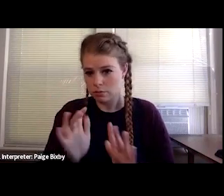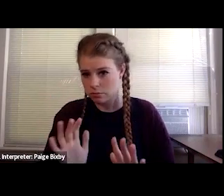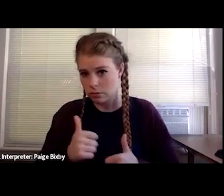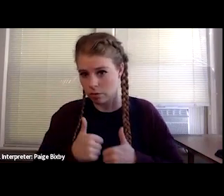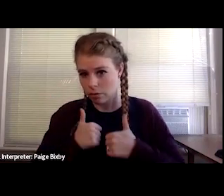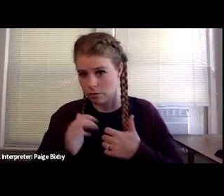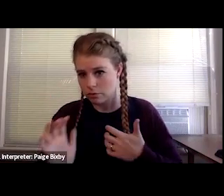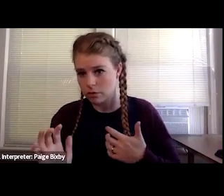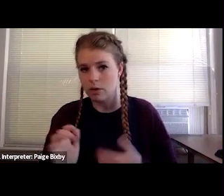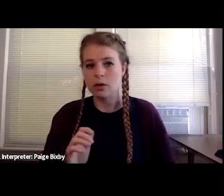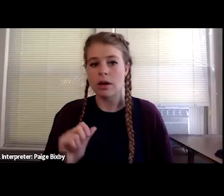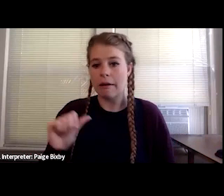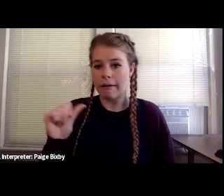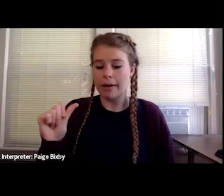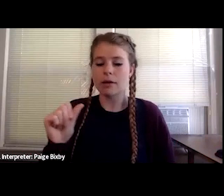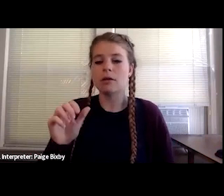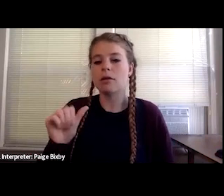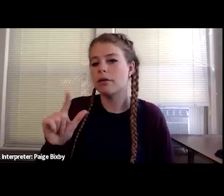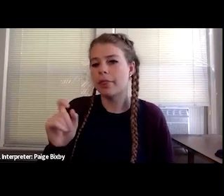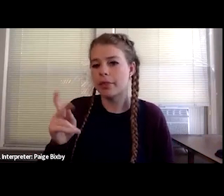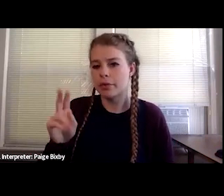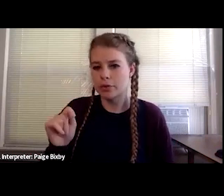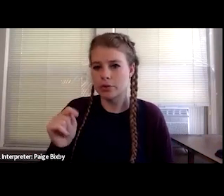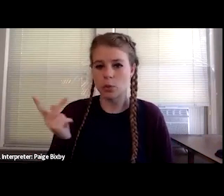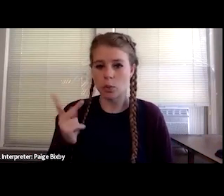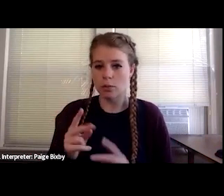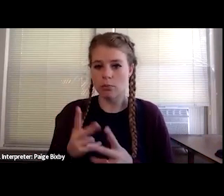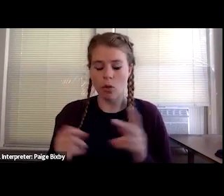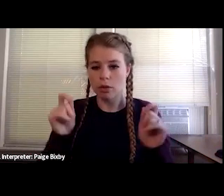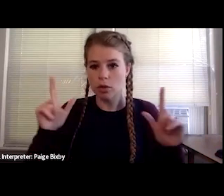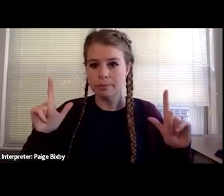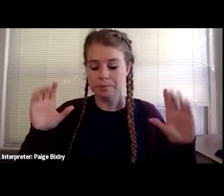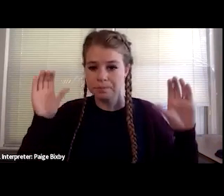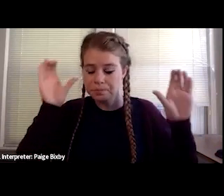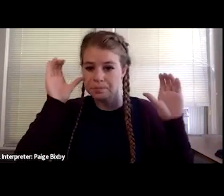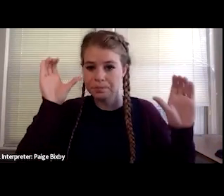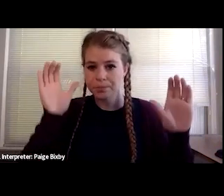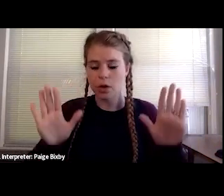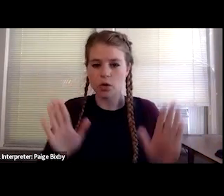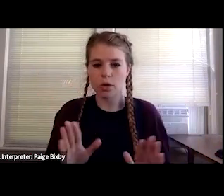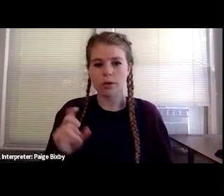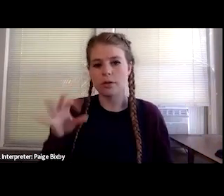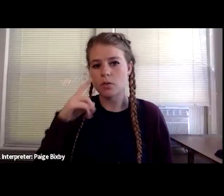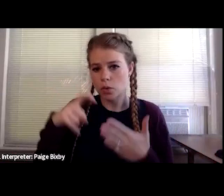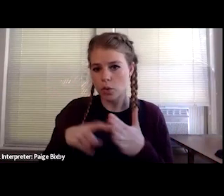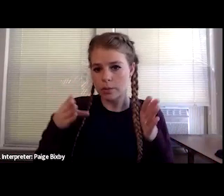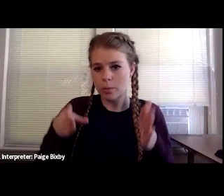you know A is alert, like we're both alert, great. If you see somebody that looks like they might be overdosing